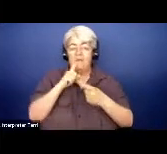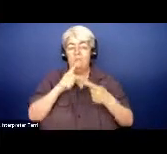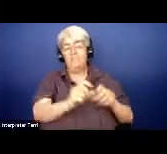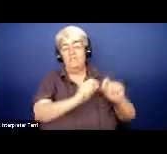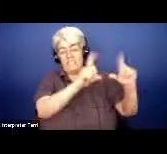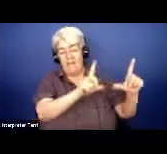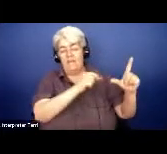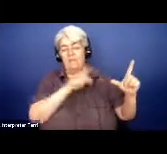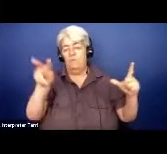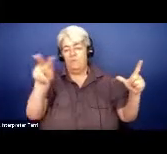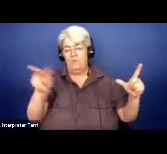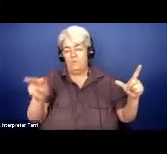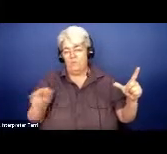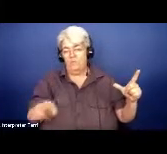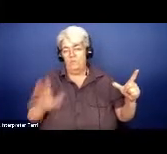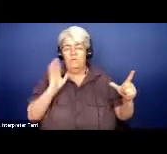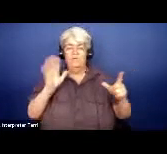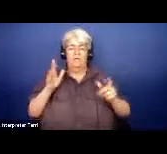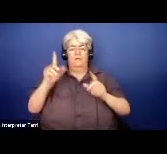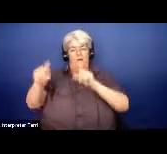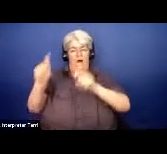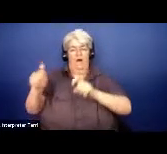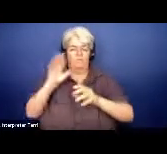sorry. You can go ahead and put your